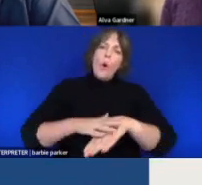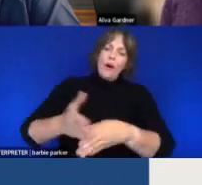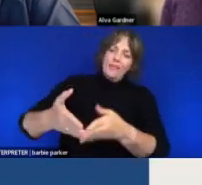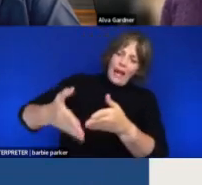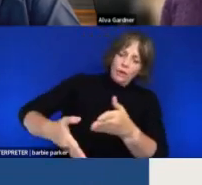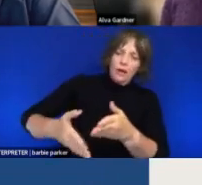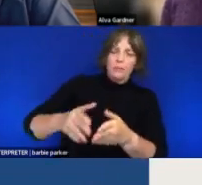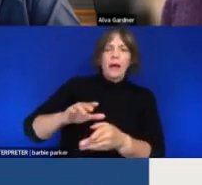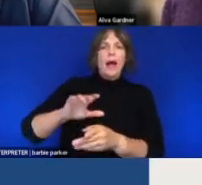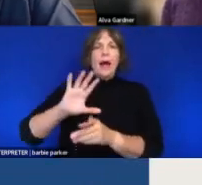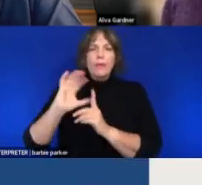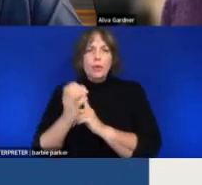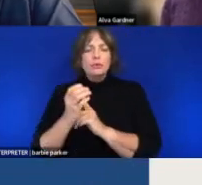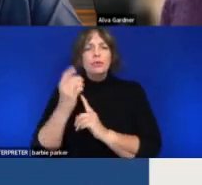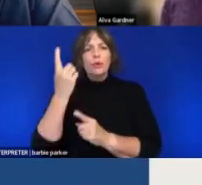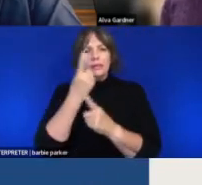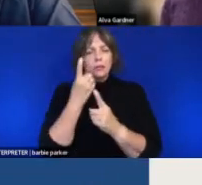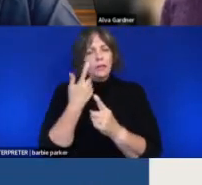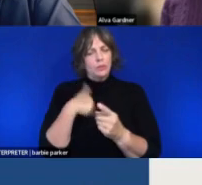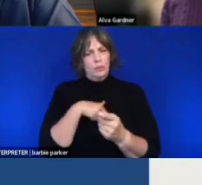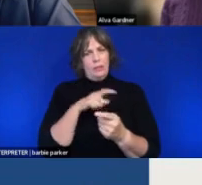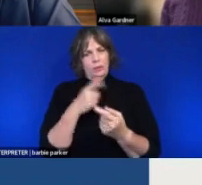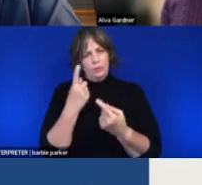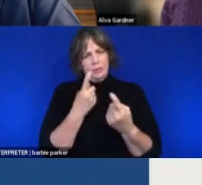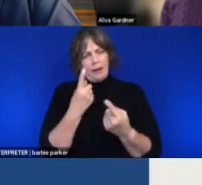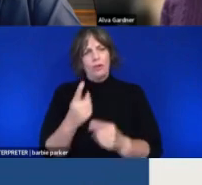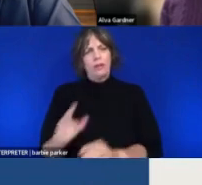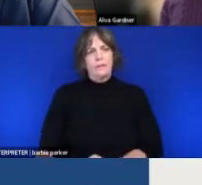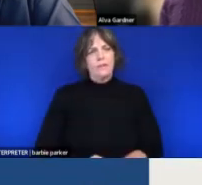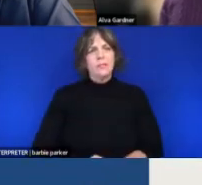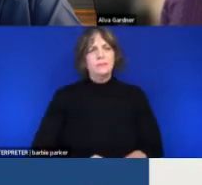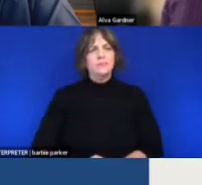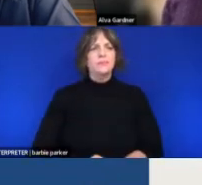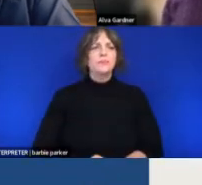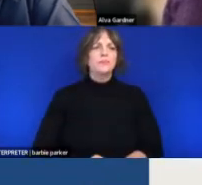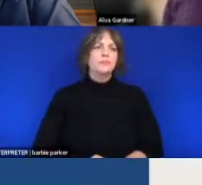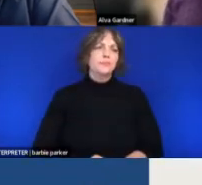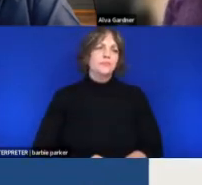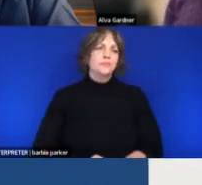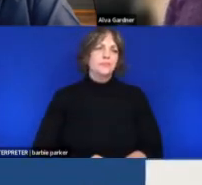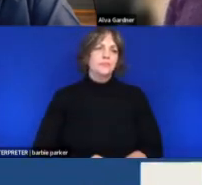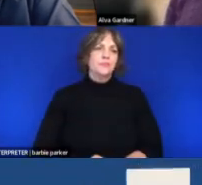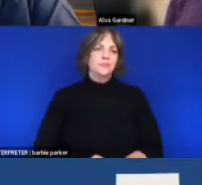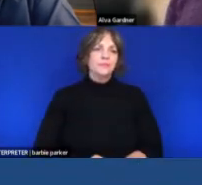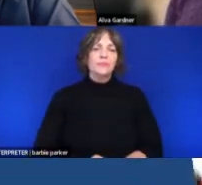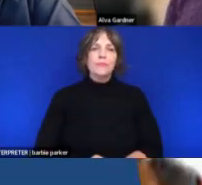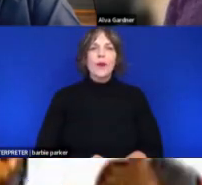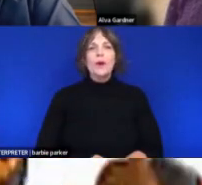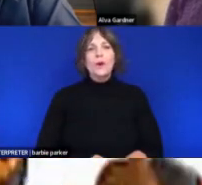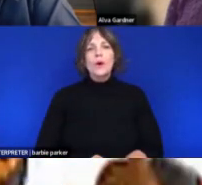need to be mindful of. The plan, I think really is the contract for providing supports to